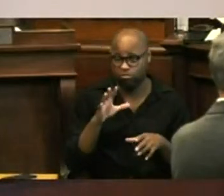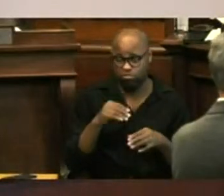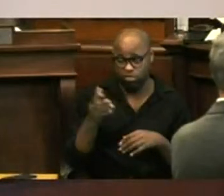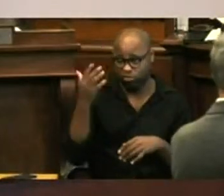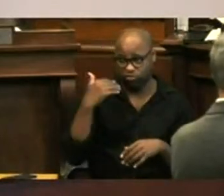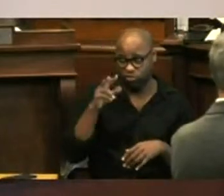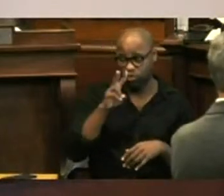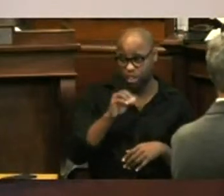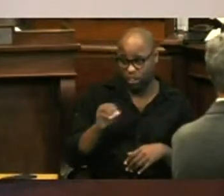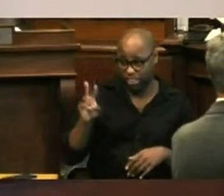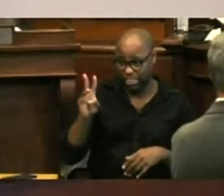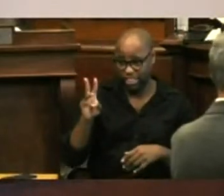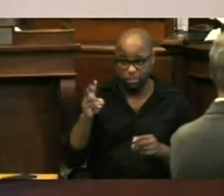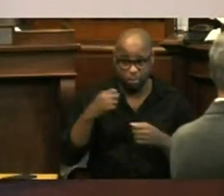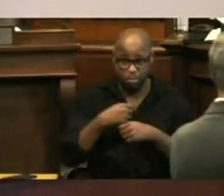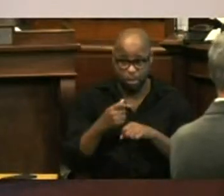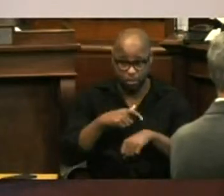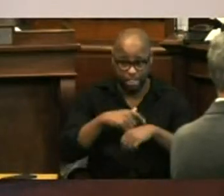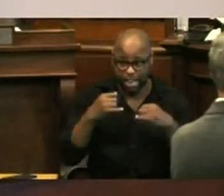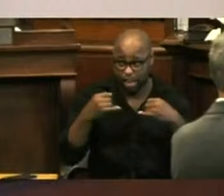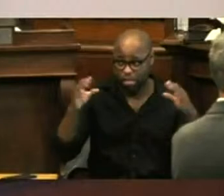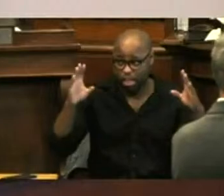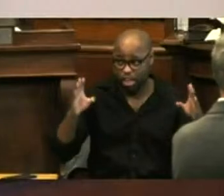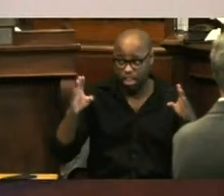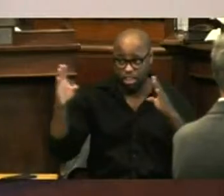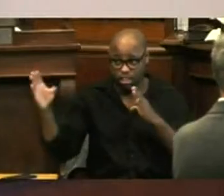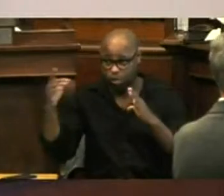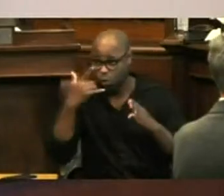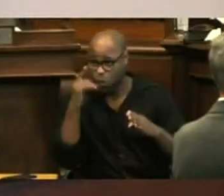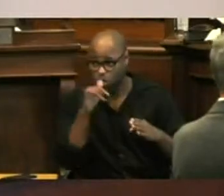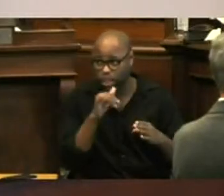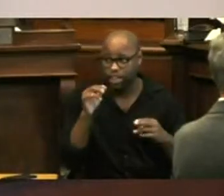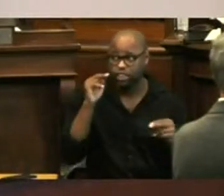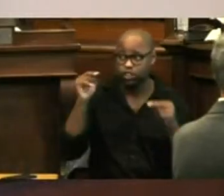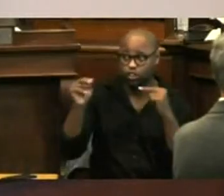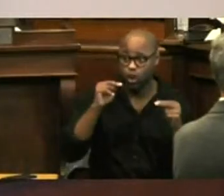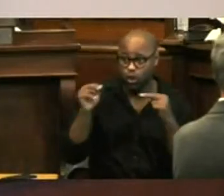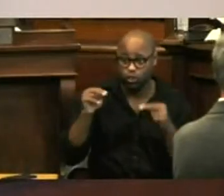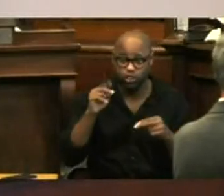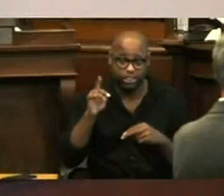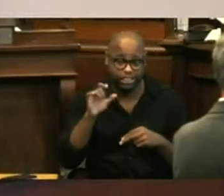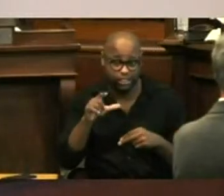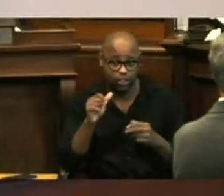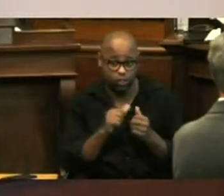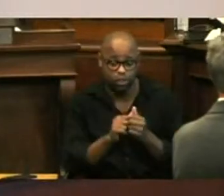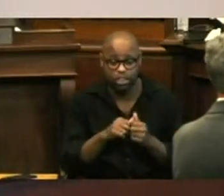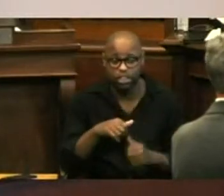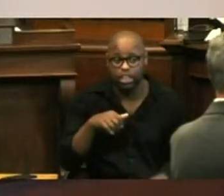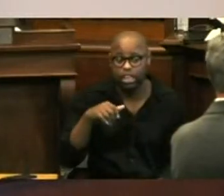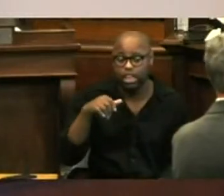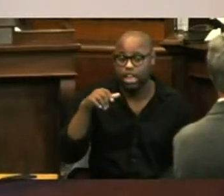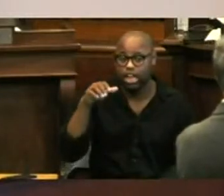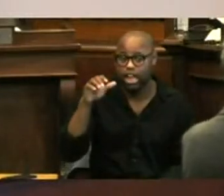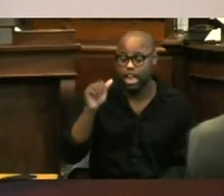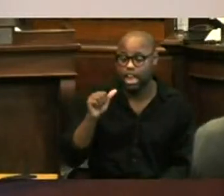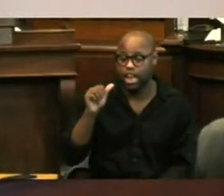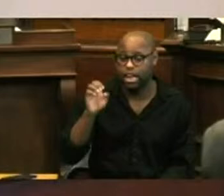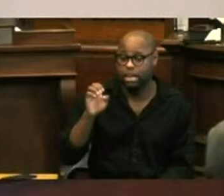ask for a waiver. But part of this was back in 2006. Even just creating what the timeline looks